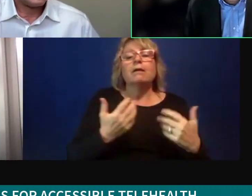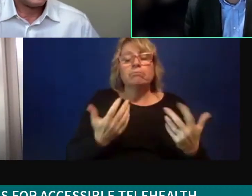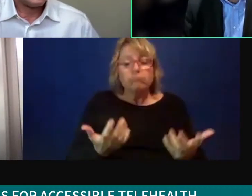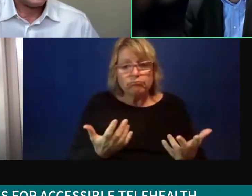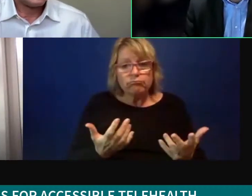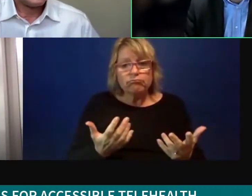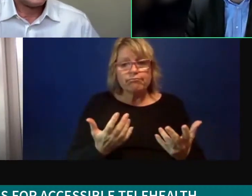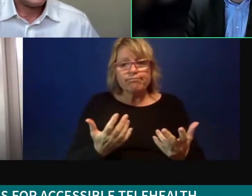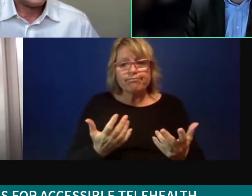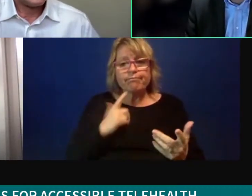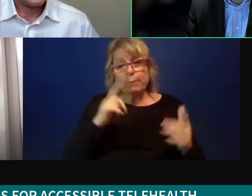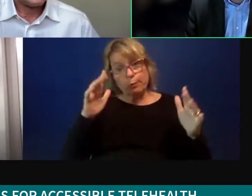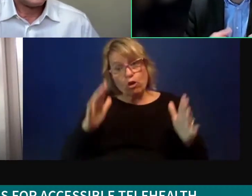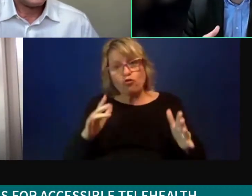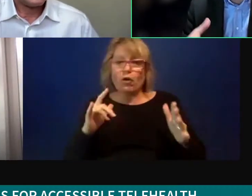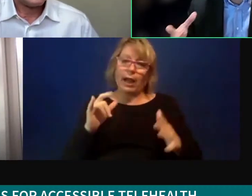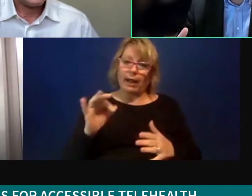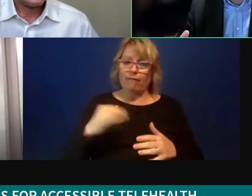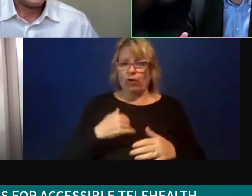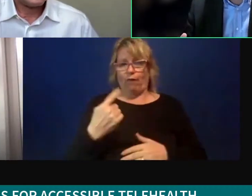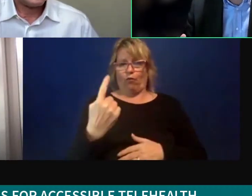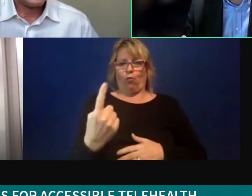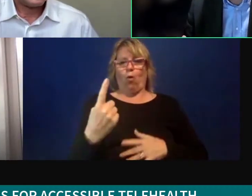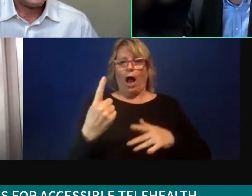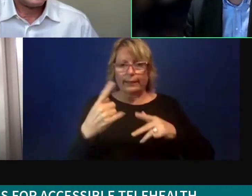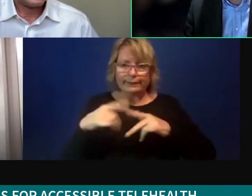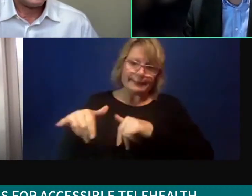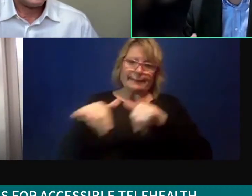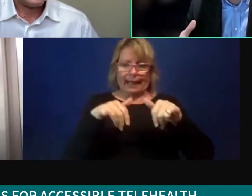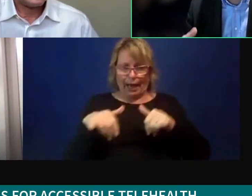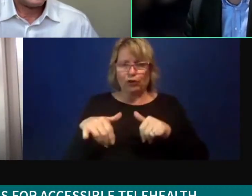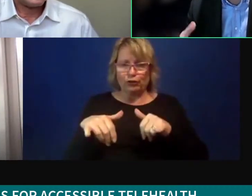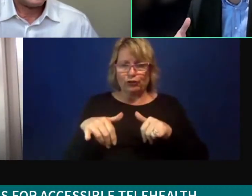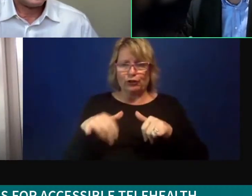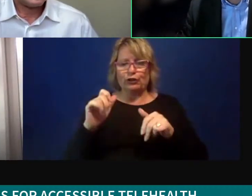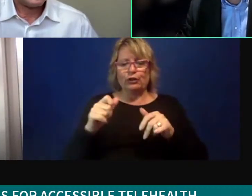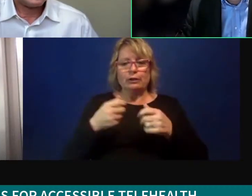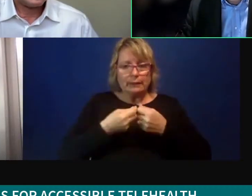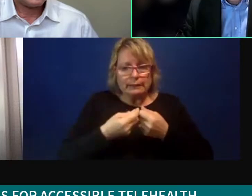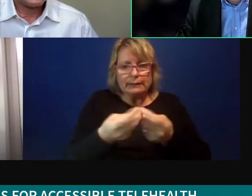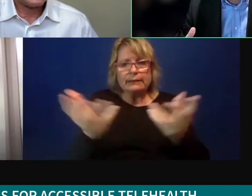it would be great if we could have one standard, right? We could deliver solutions, they would make